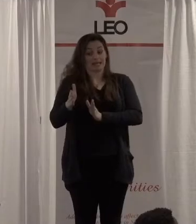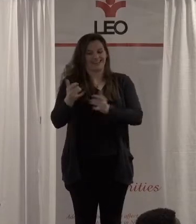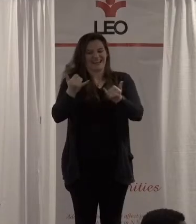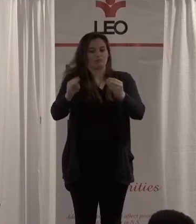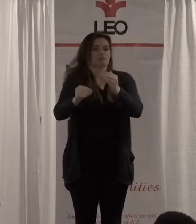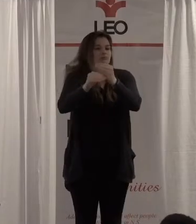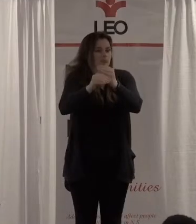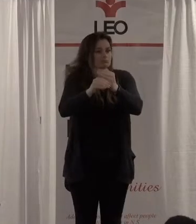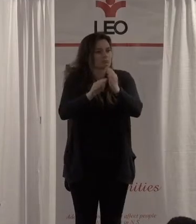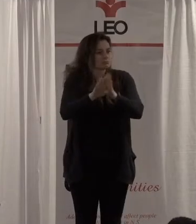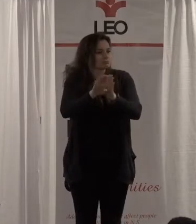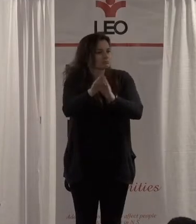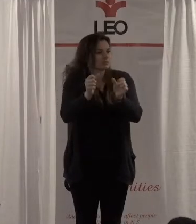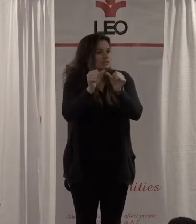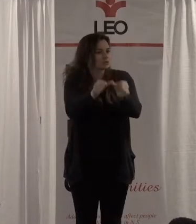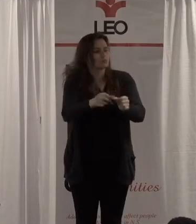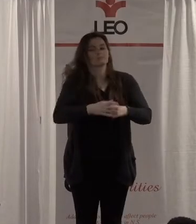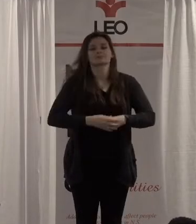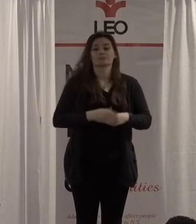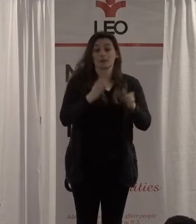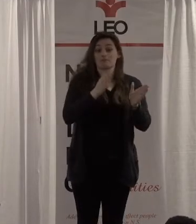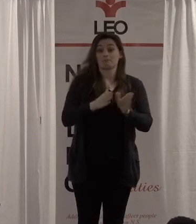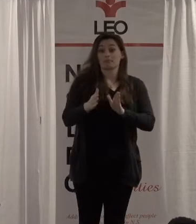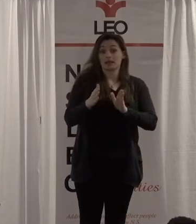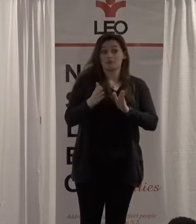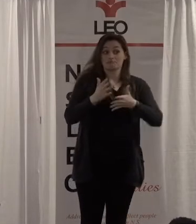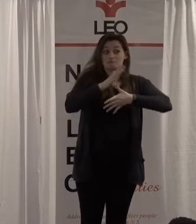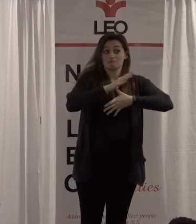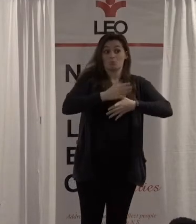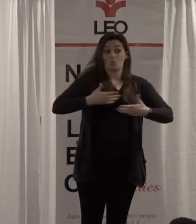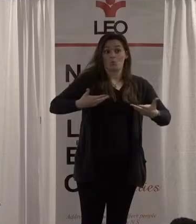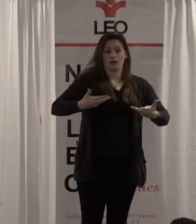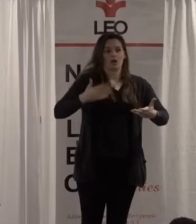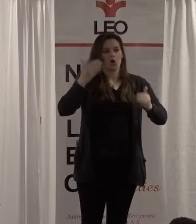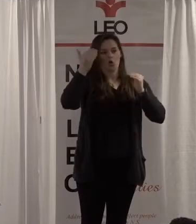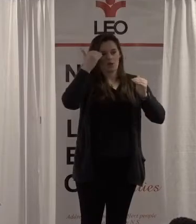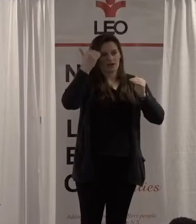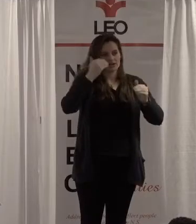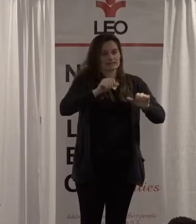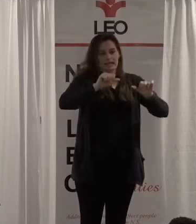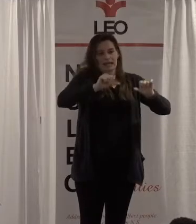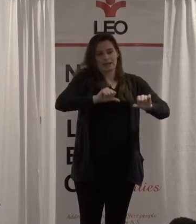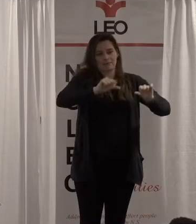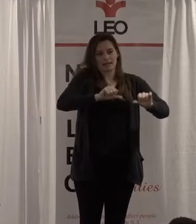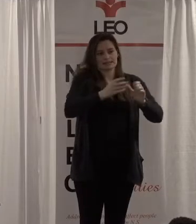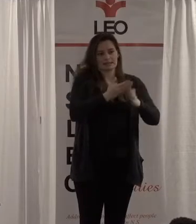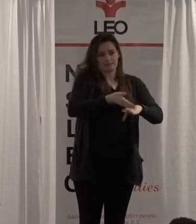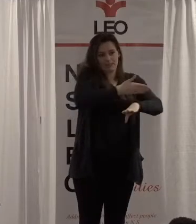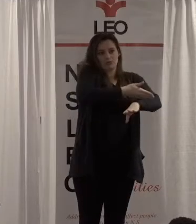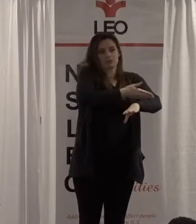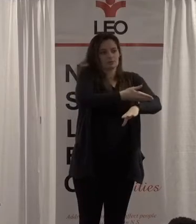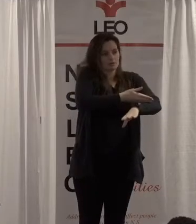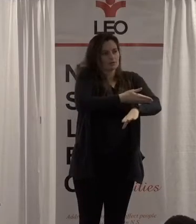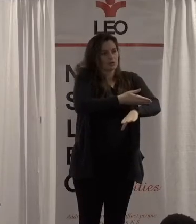IN THE PLAN PRIORITY AREAS INCLUDES AWARENESS AND CAPACITY BUILDING. THIS IS ON YOUR TABLE SO IF YOU FORGET TAKING NOTES